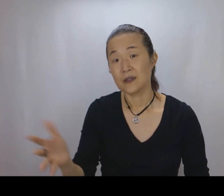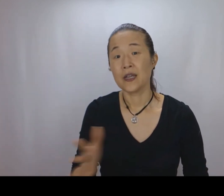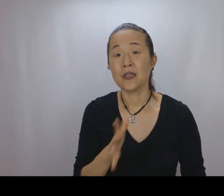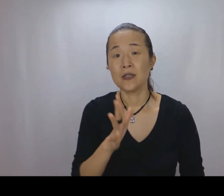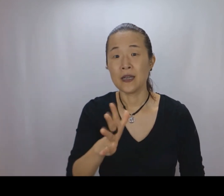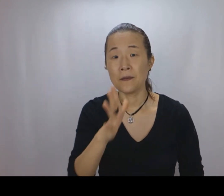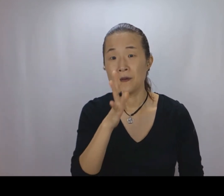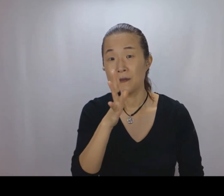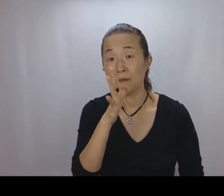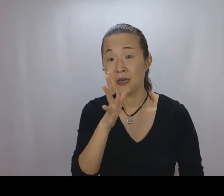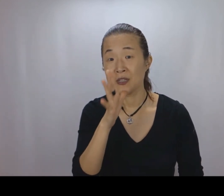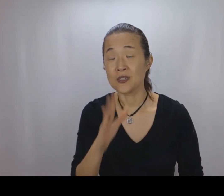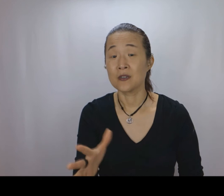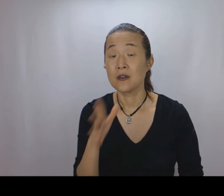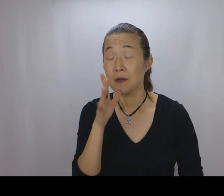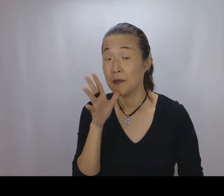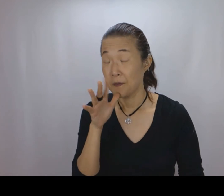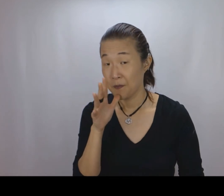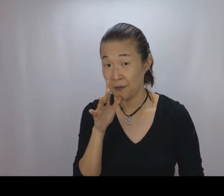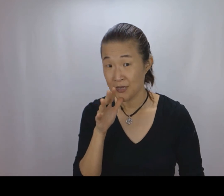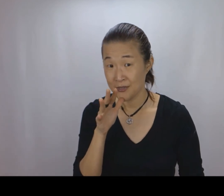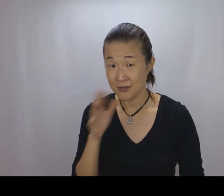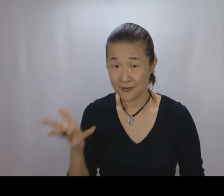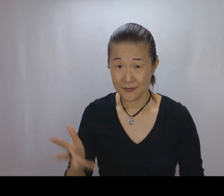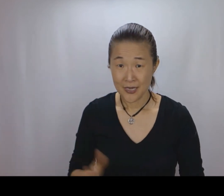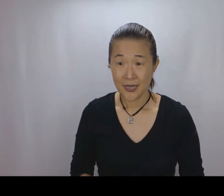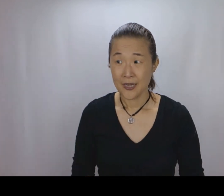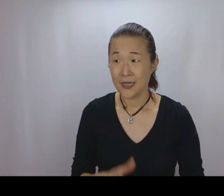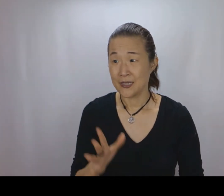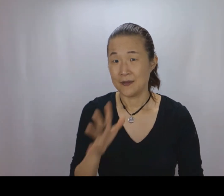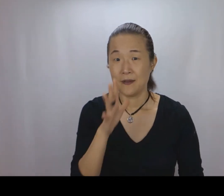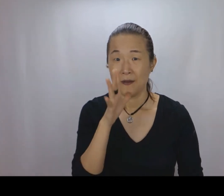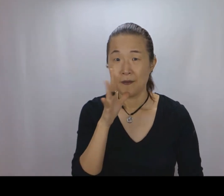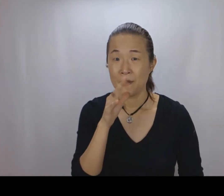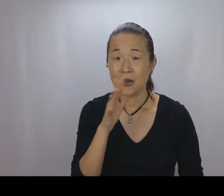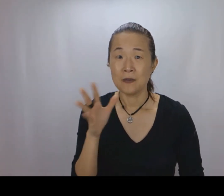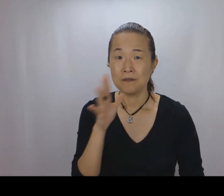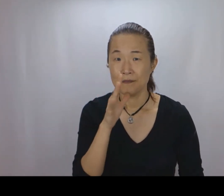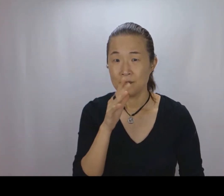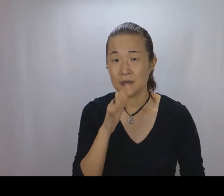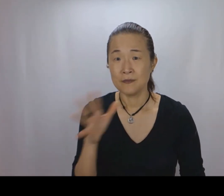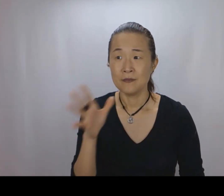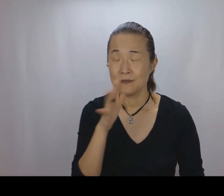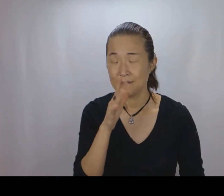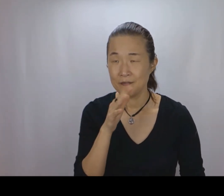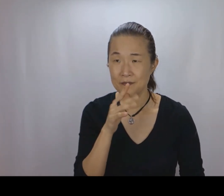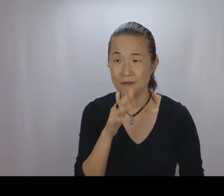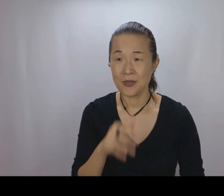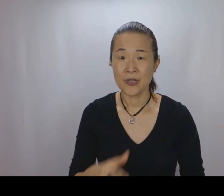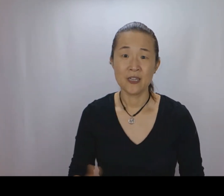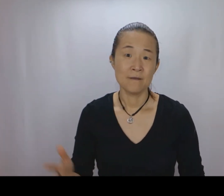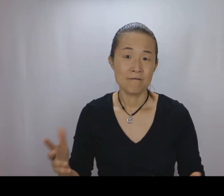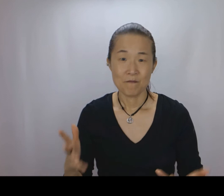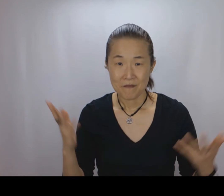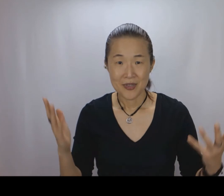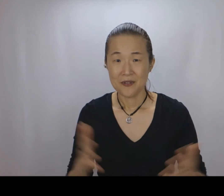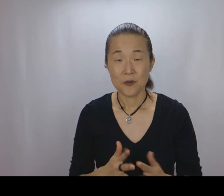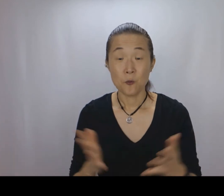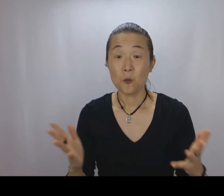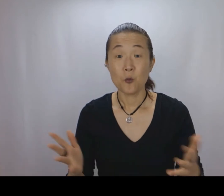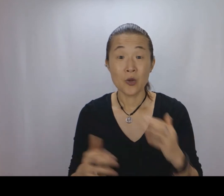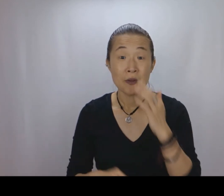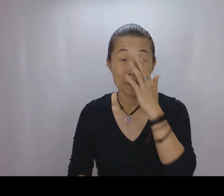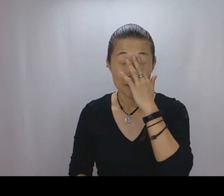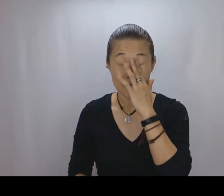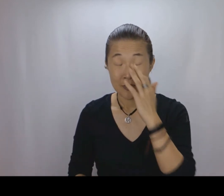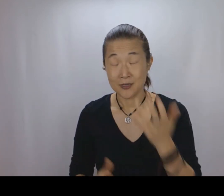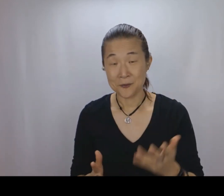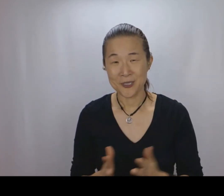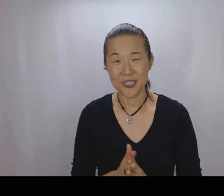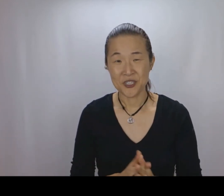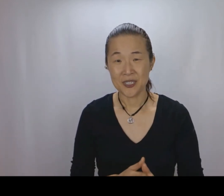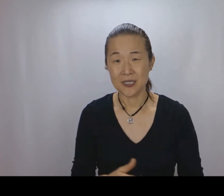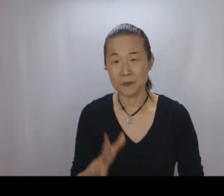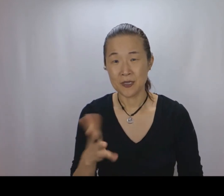And then you have mother, mother, and that's mom, mum, mummy, whatever the interpretation is.